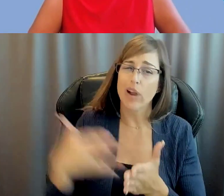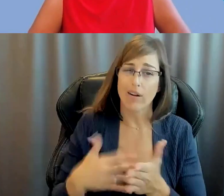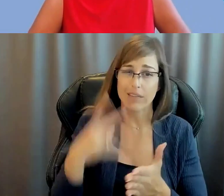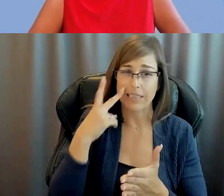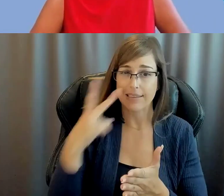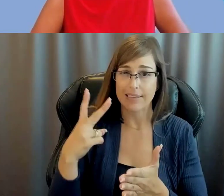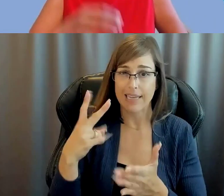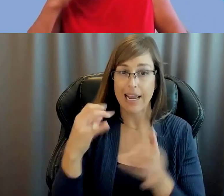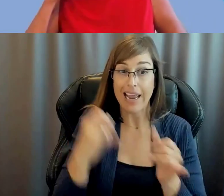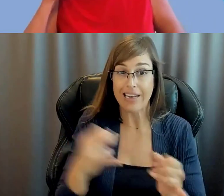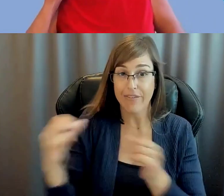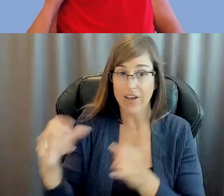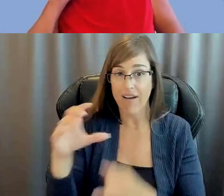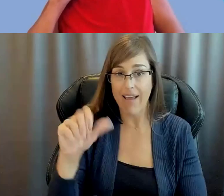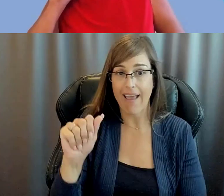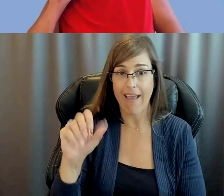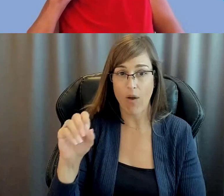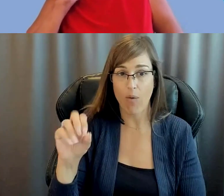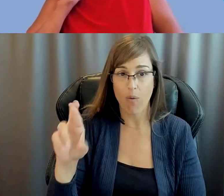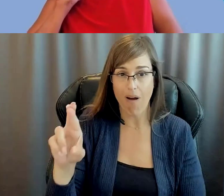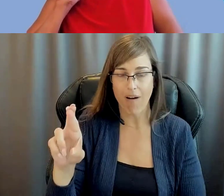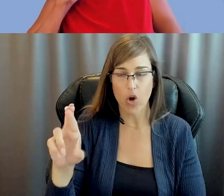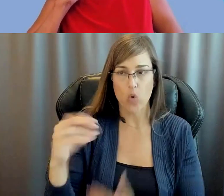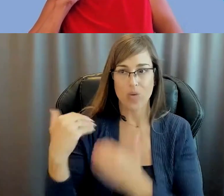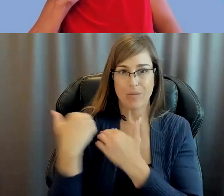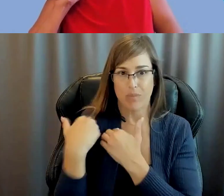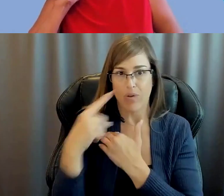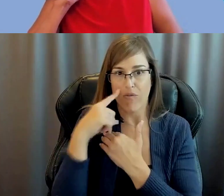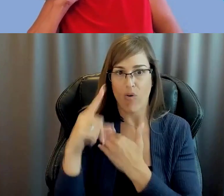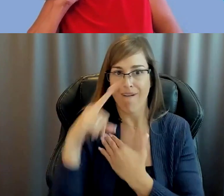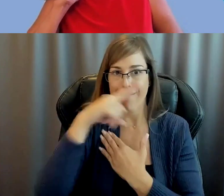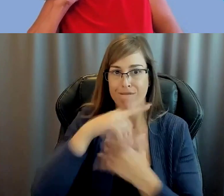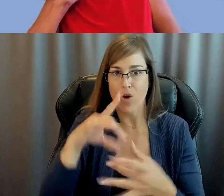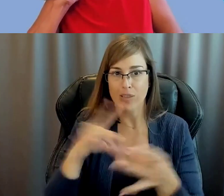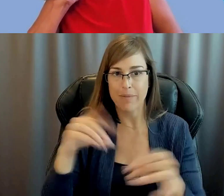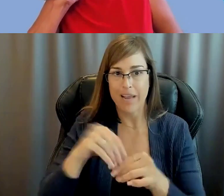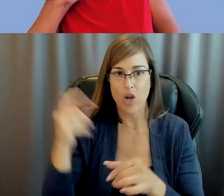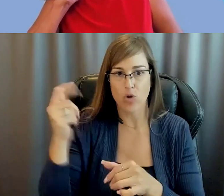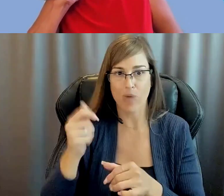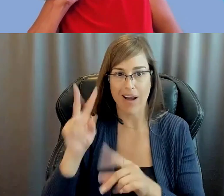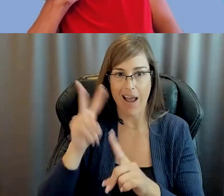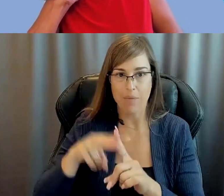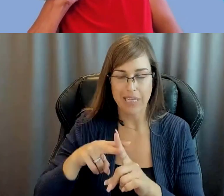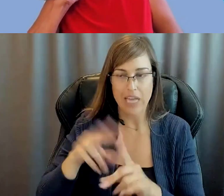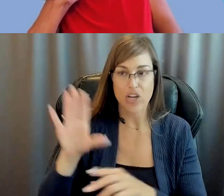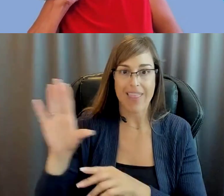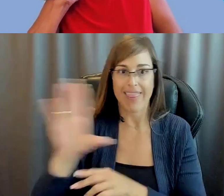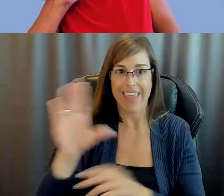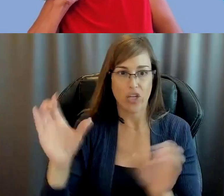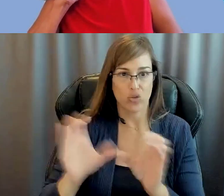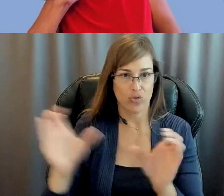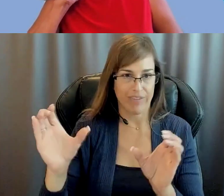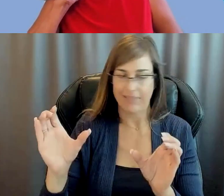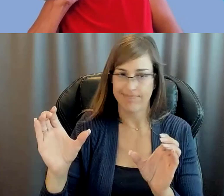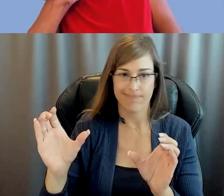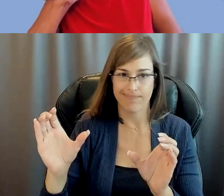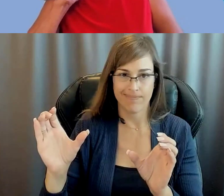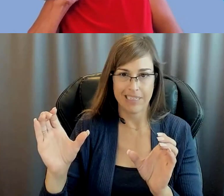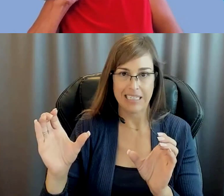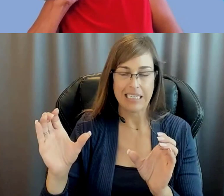AOR being held responsible for a false statement in a grant application that they certified, so usually it's the institution as a whole.